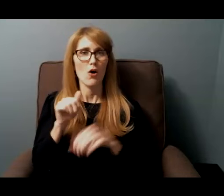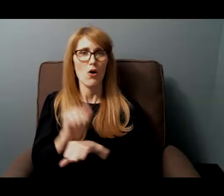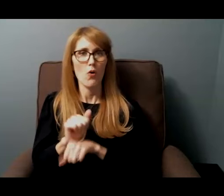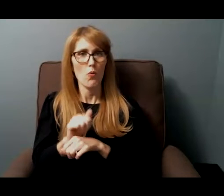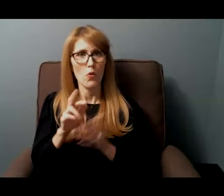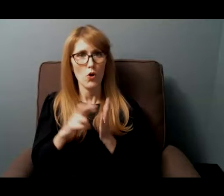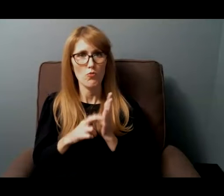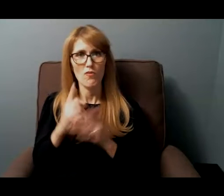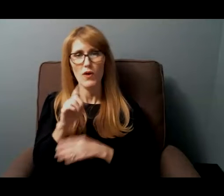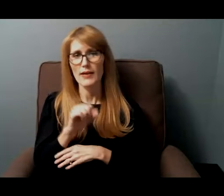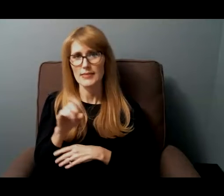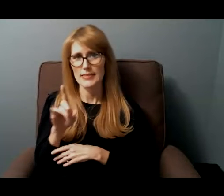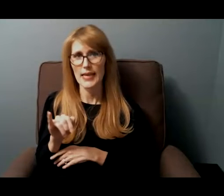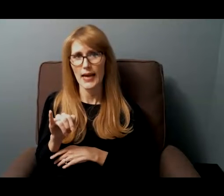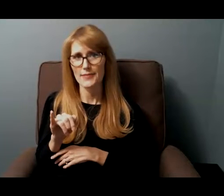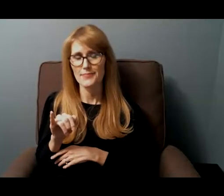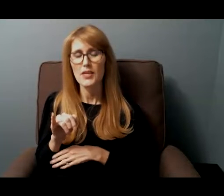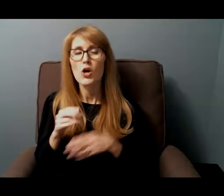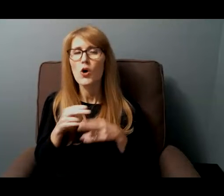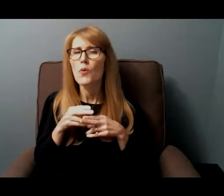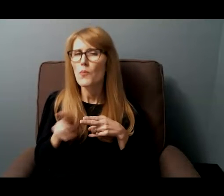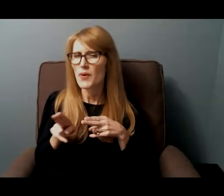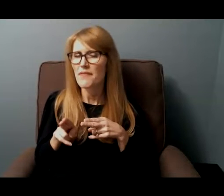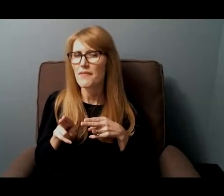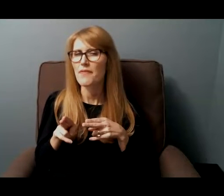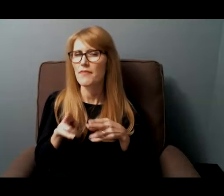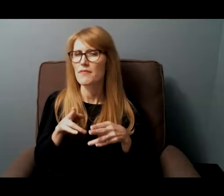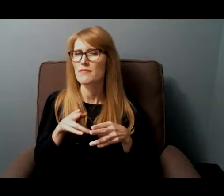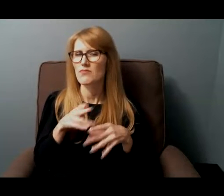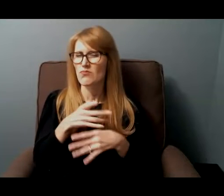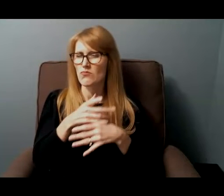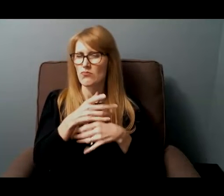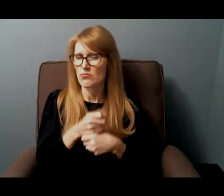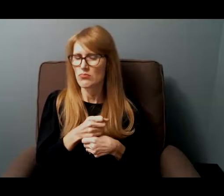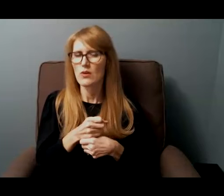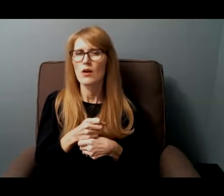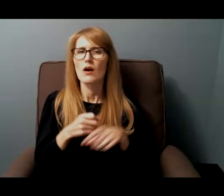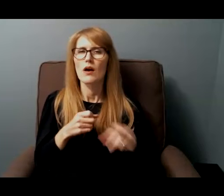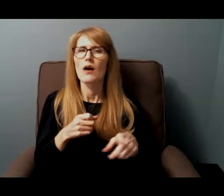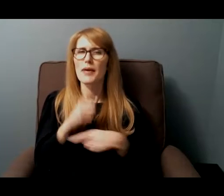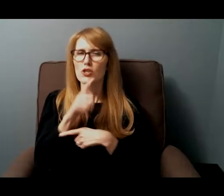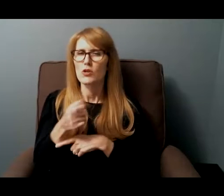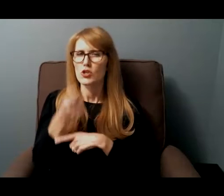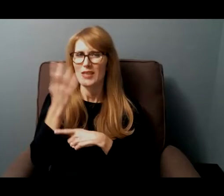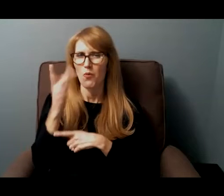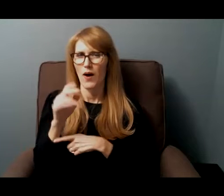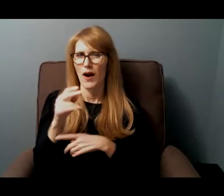to briefly give you a quick little recap so you understand why this monthly NESE is important.